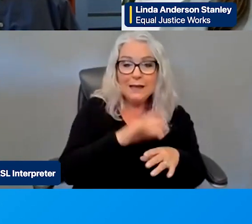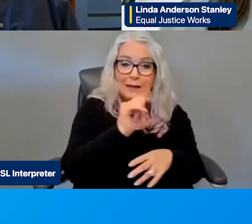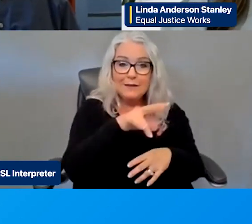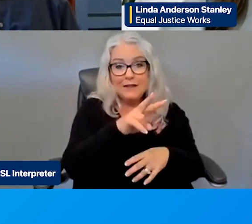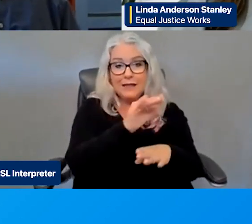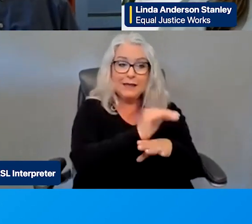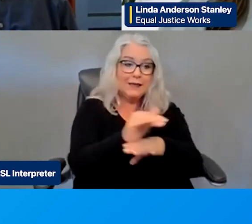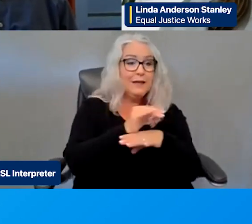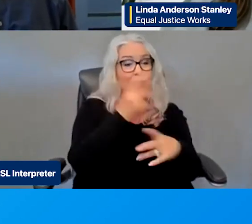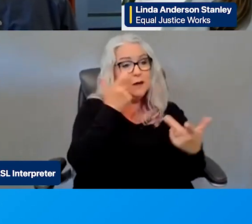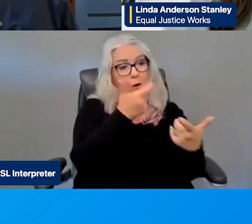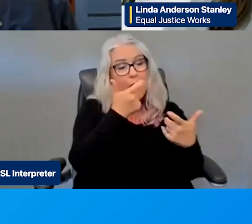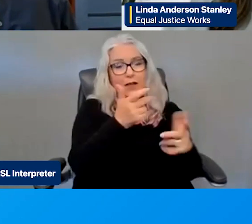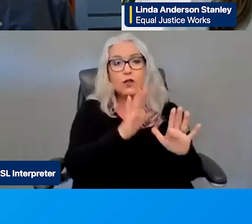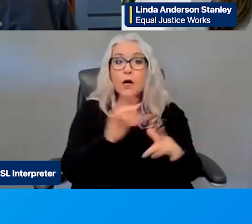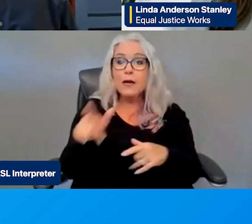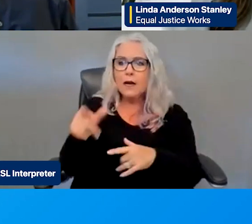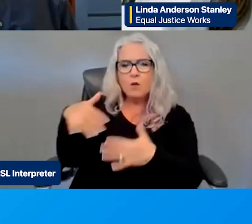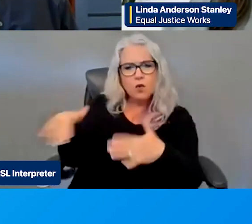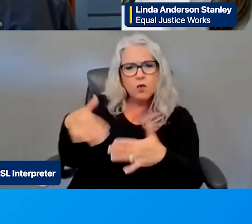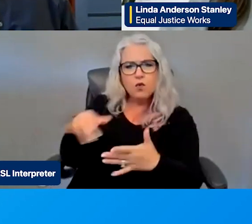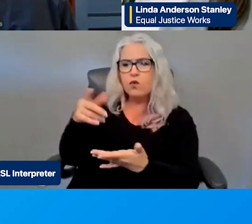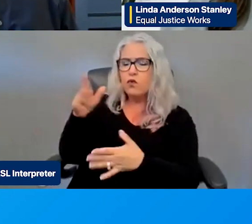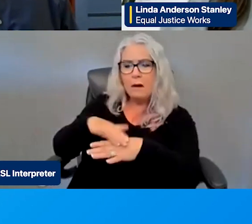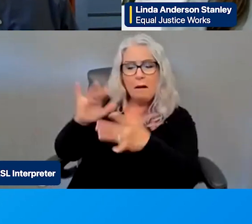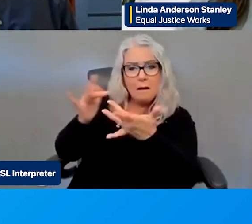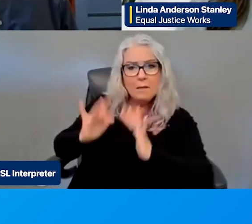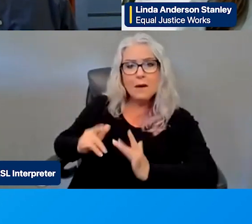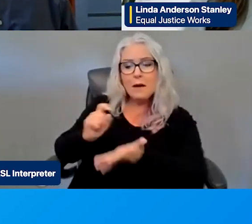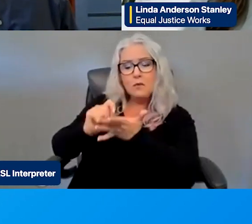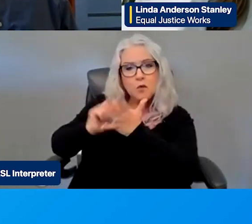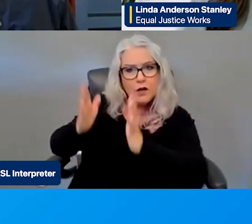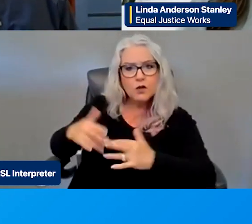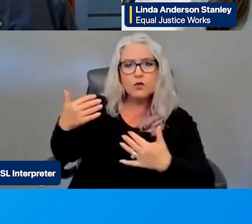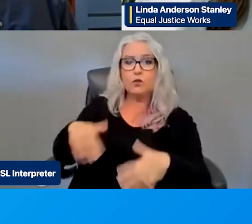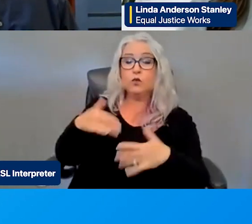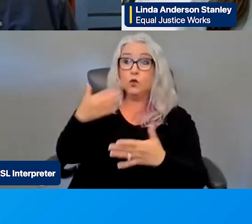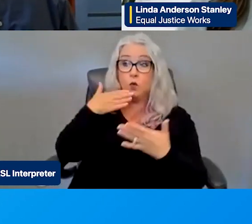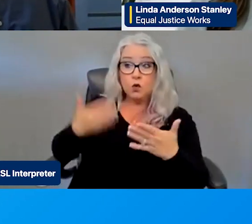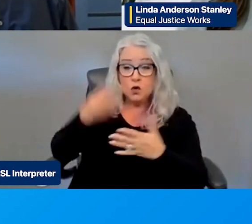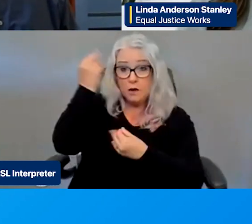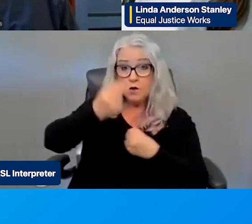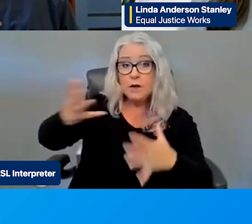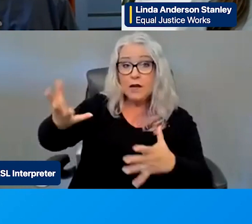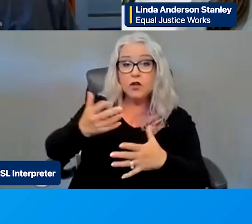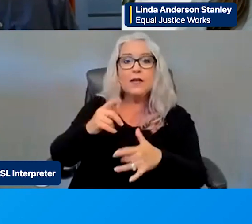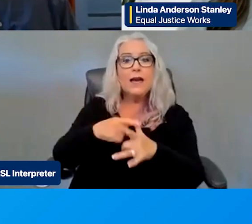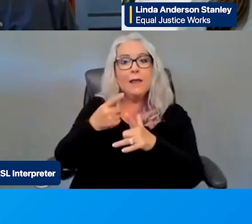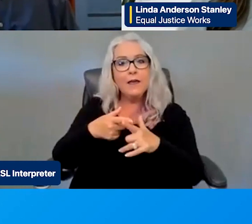creative how the stories are told. And then pushing for the money to be spent and the commitments